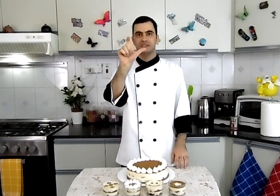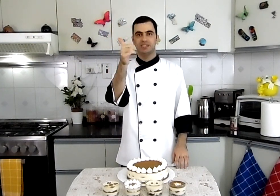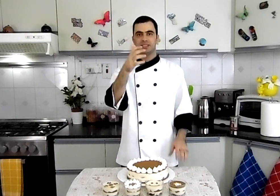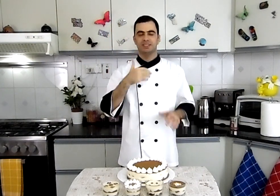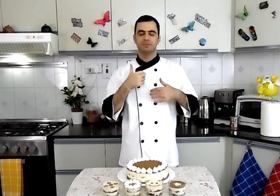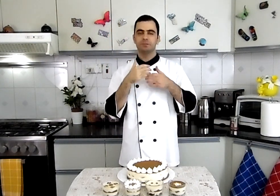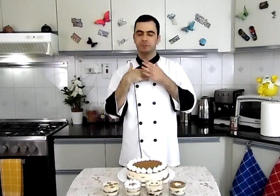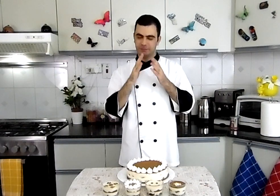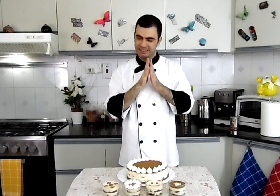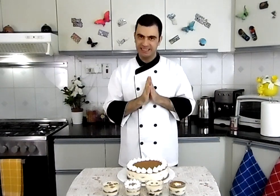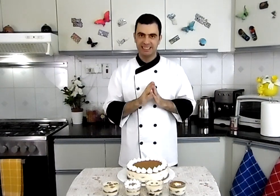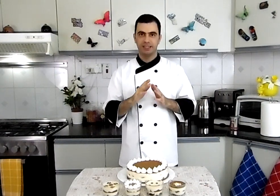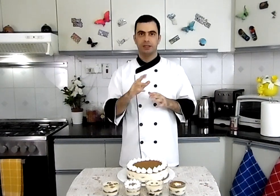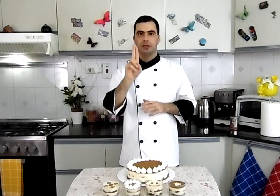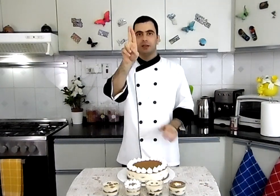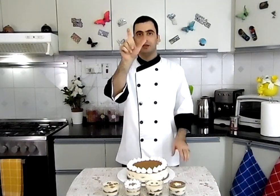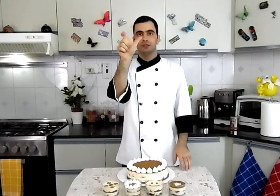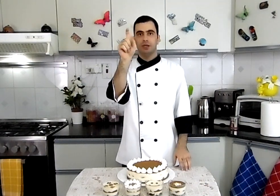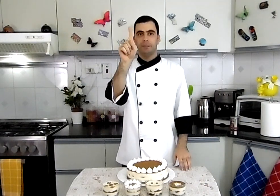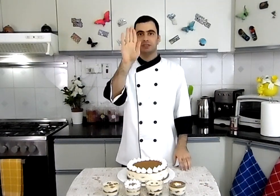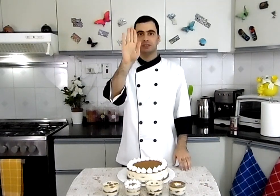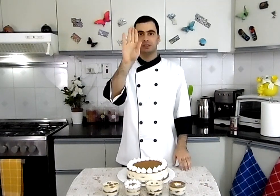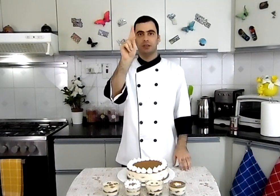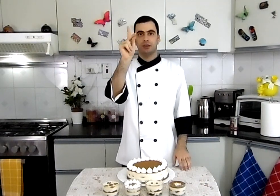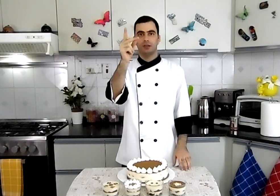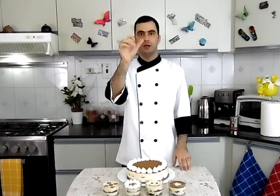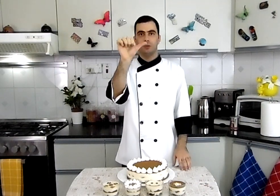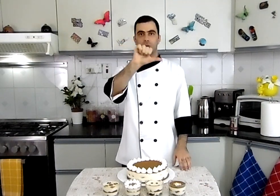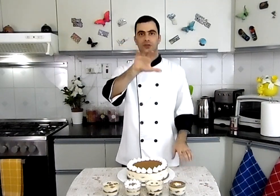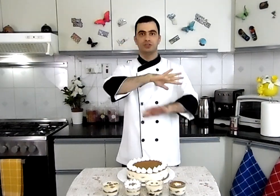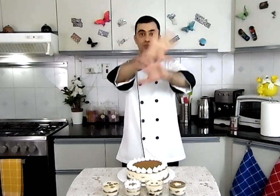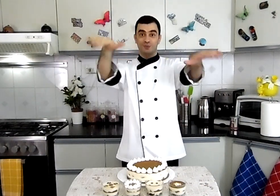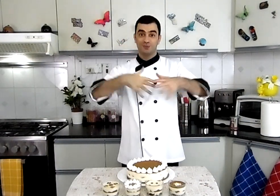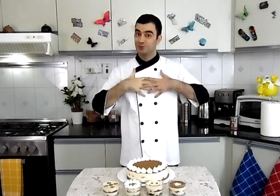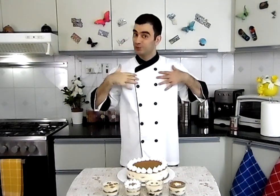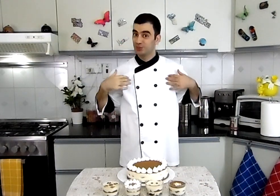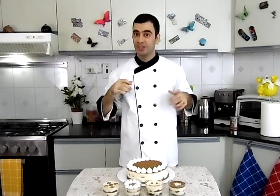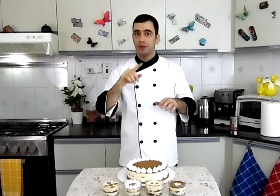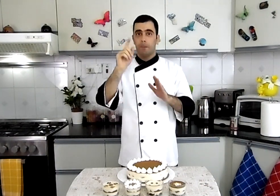I hope you enjoyed this video بتمنى تكونوا انبسطوا بالفيديو